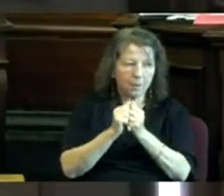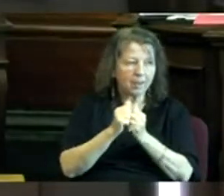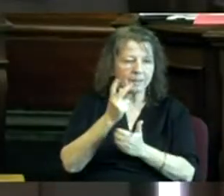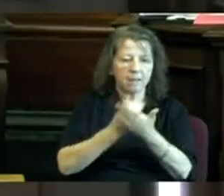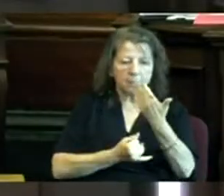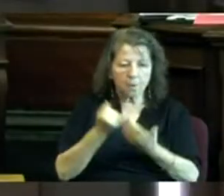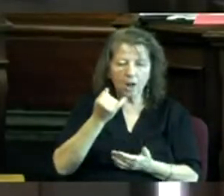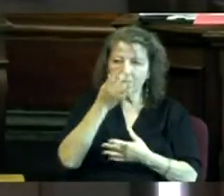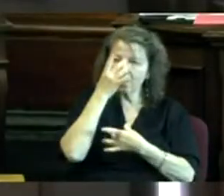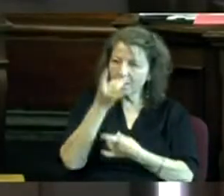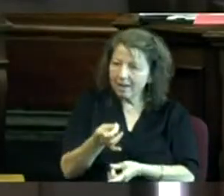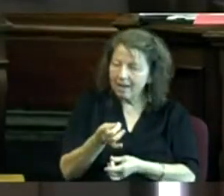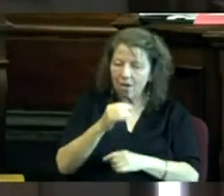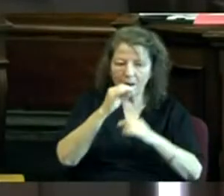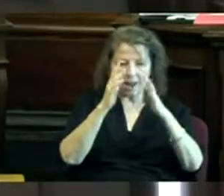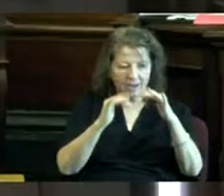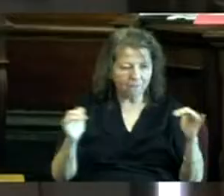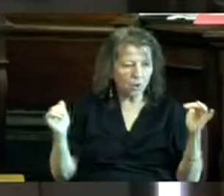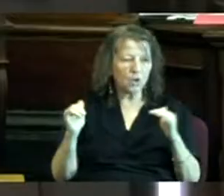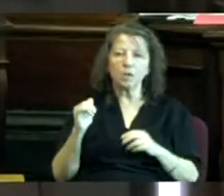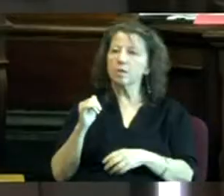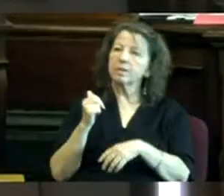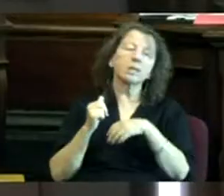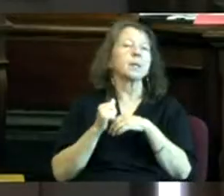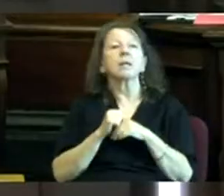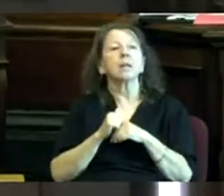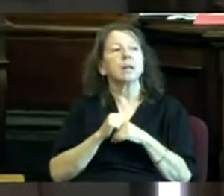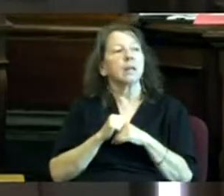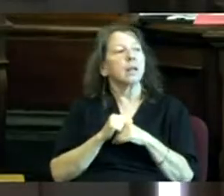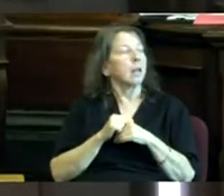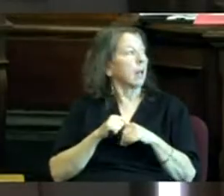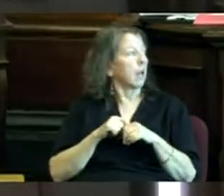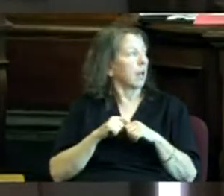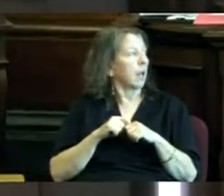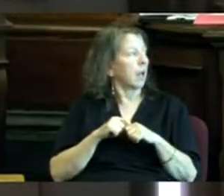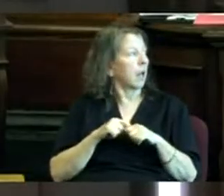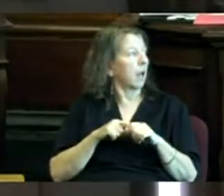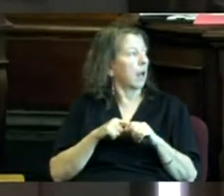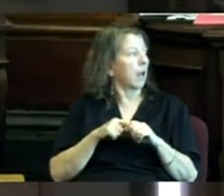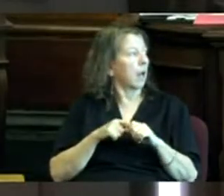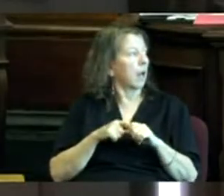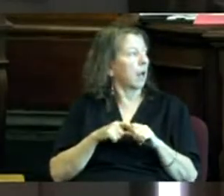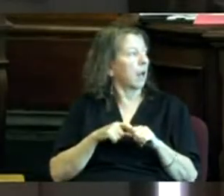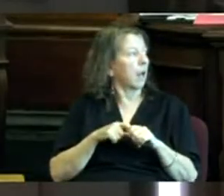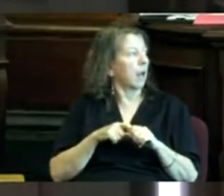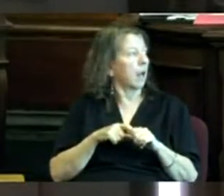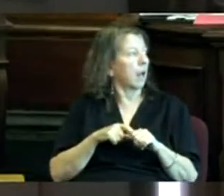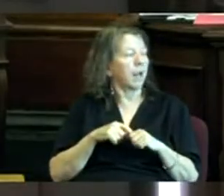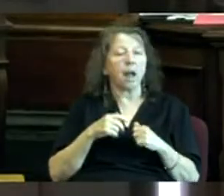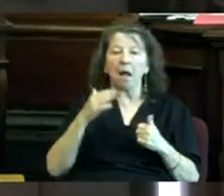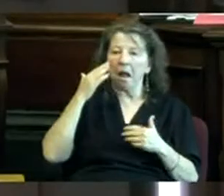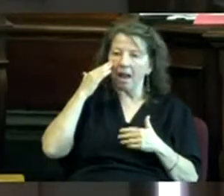clearly, everyone put a lot of work into it, and the projects are really interesting and